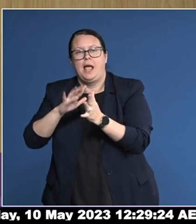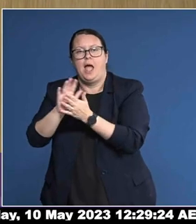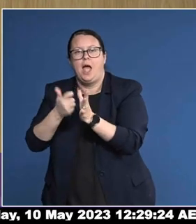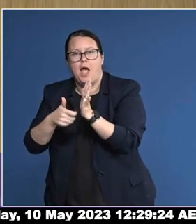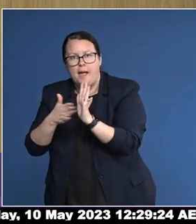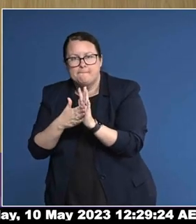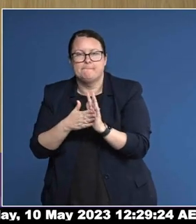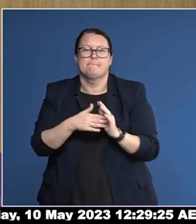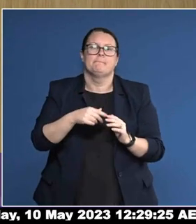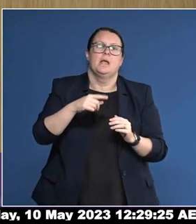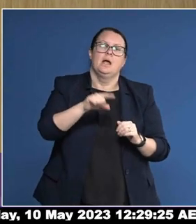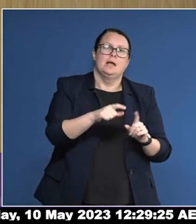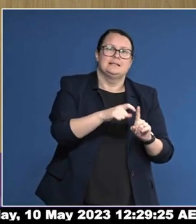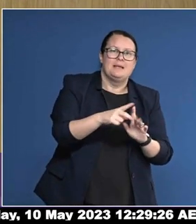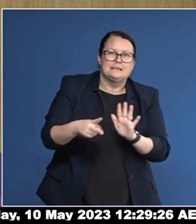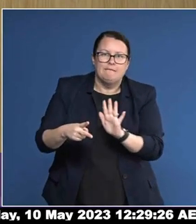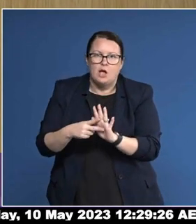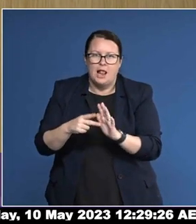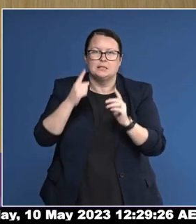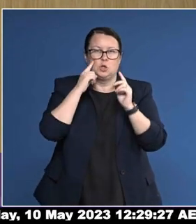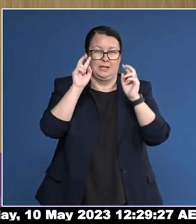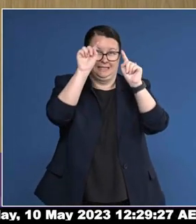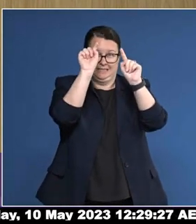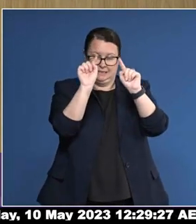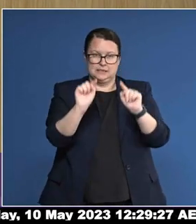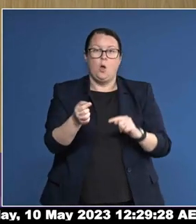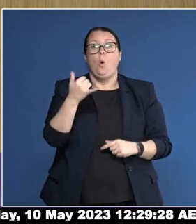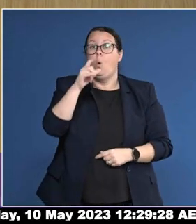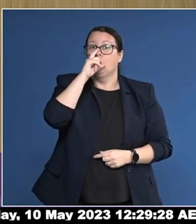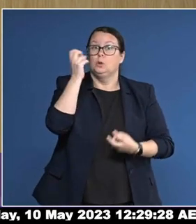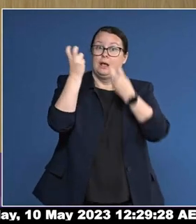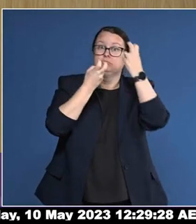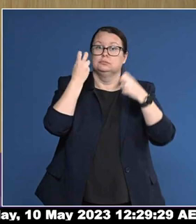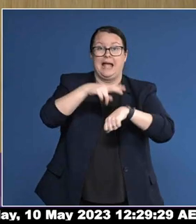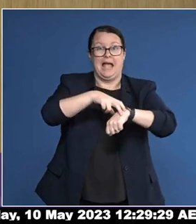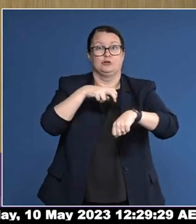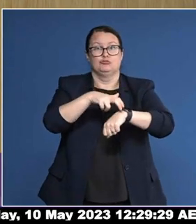You could also do a search by address, so you could bring up all the of the incidents recorded to a particular address.